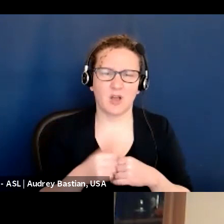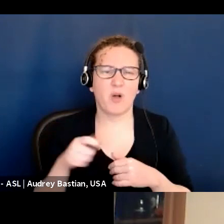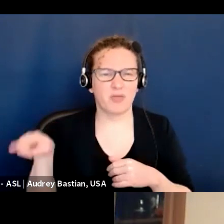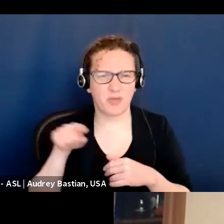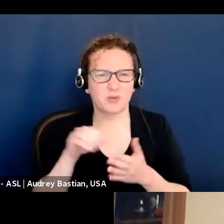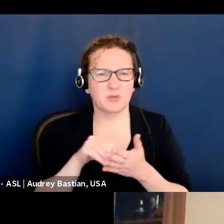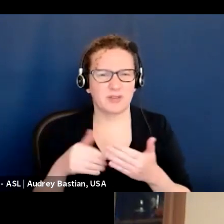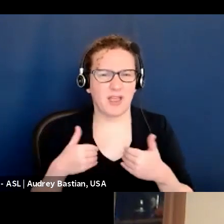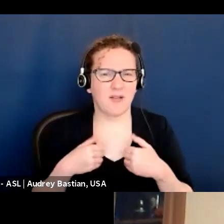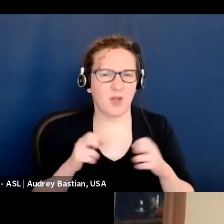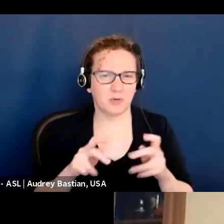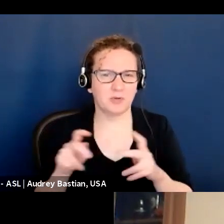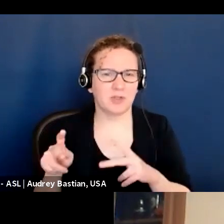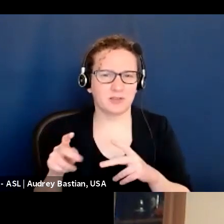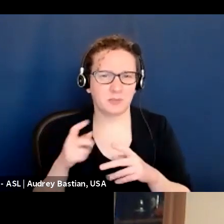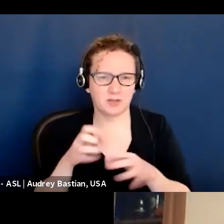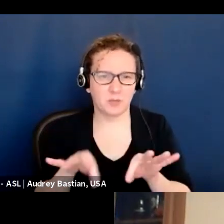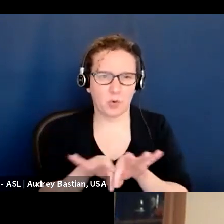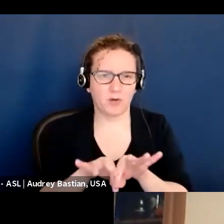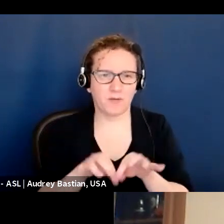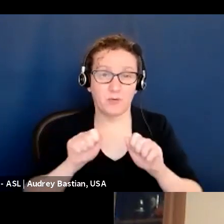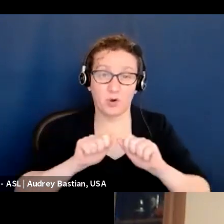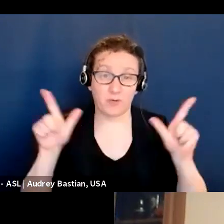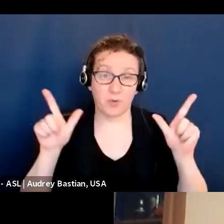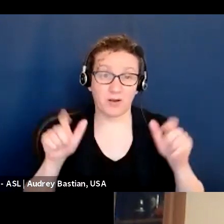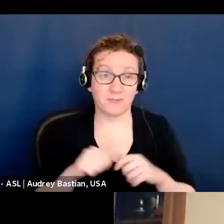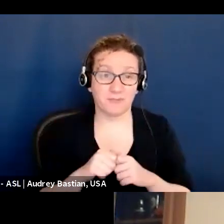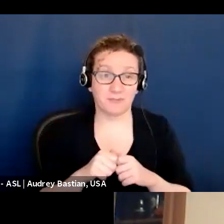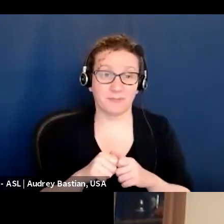opportunities because it's important for everyone. You know, then that means it's not accessible.